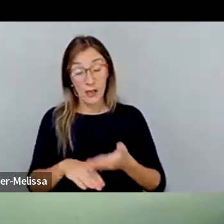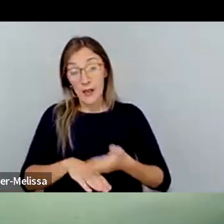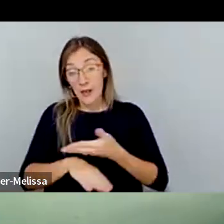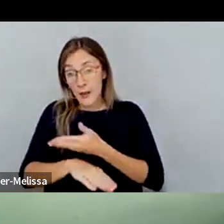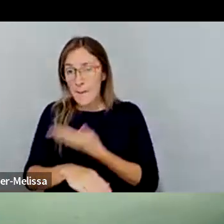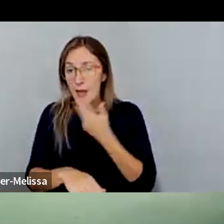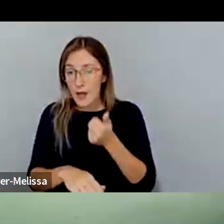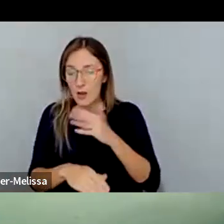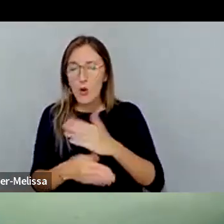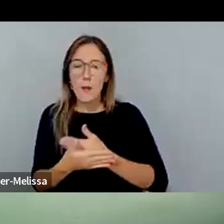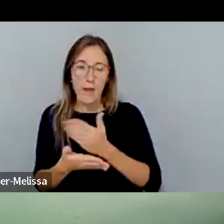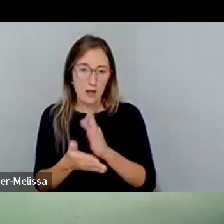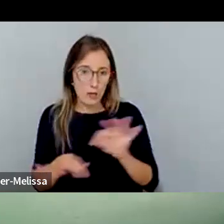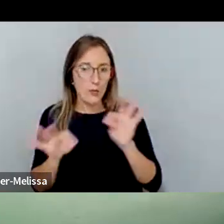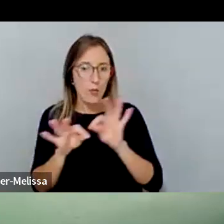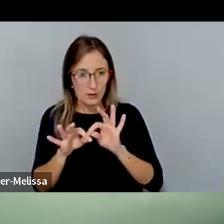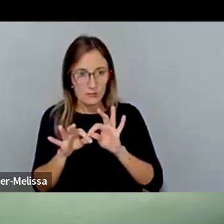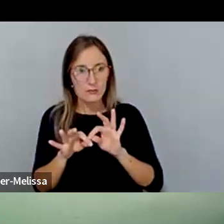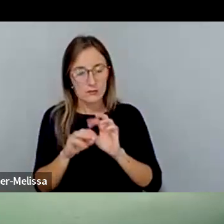Truly, if your business is investing in making your kitchen better, you